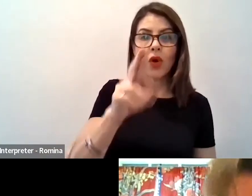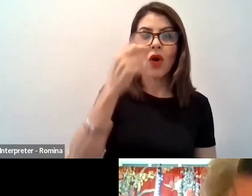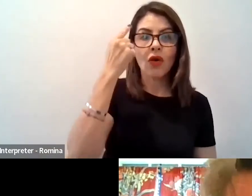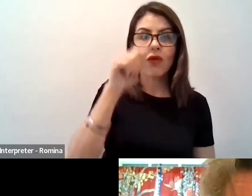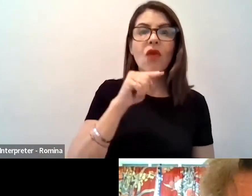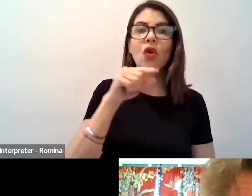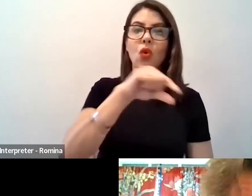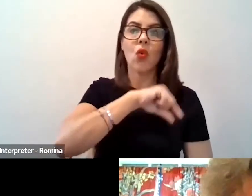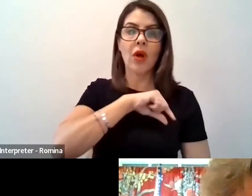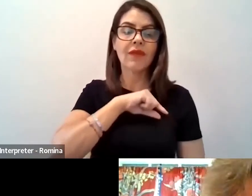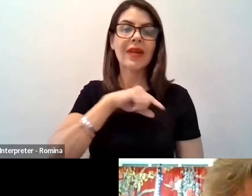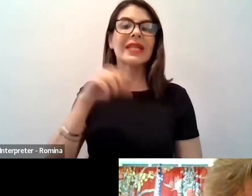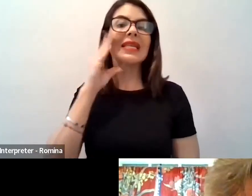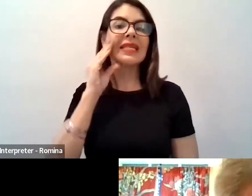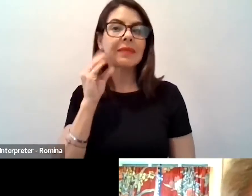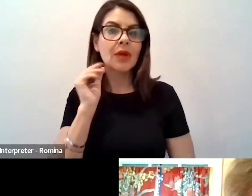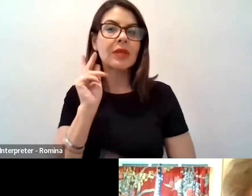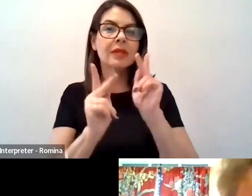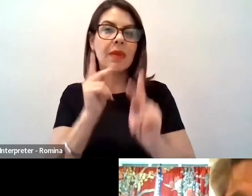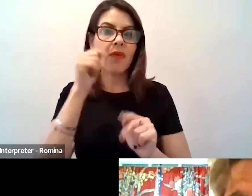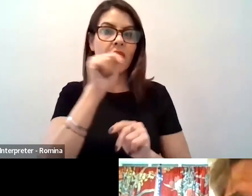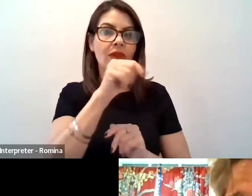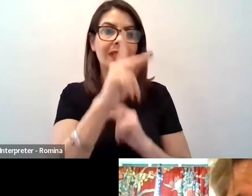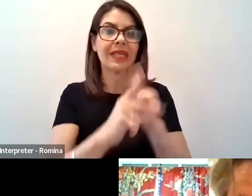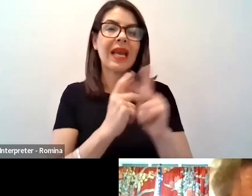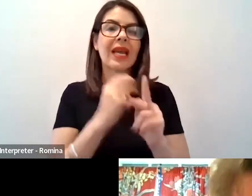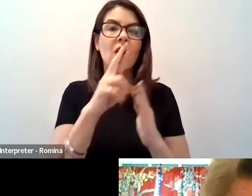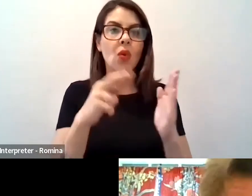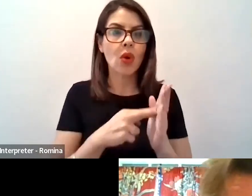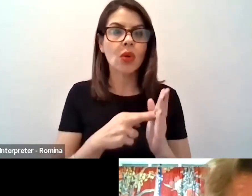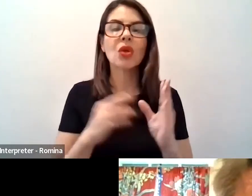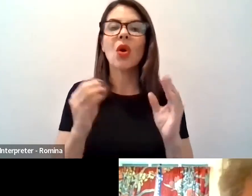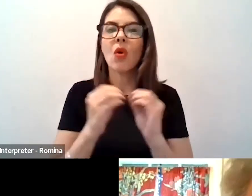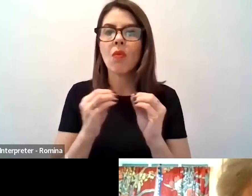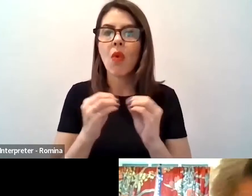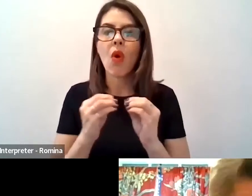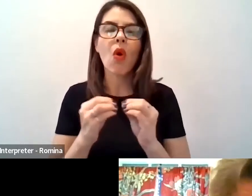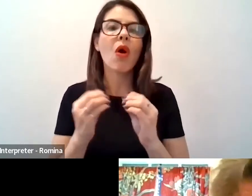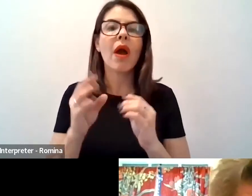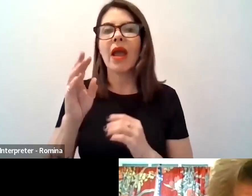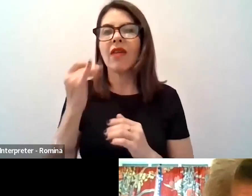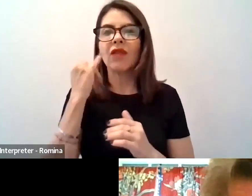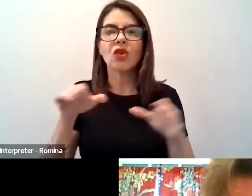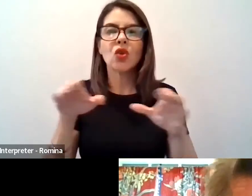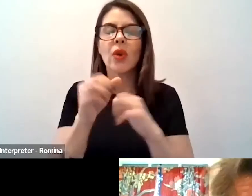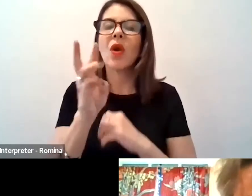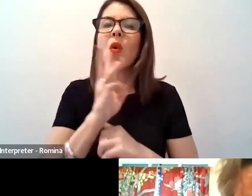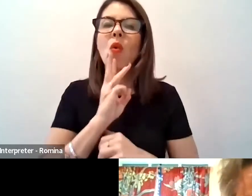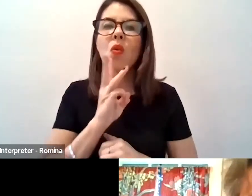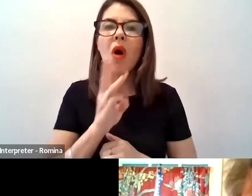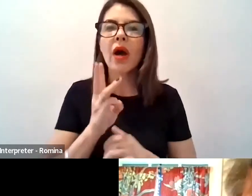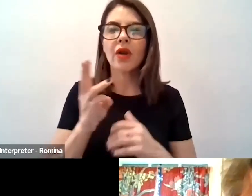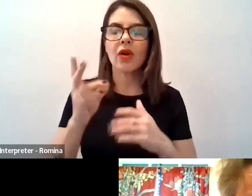experienced people in these roles. Water safety divers, a marine coordinator if they're doing water work, animal handlers